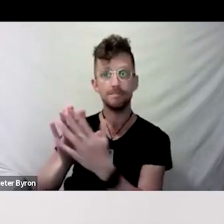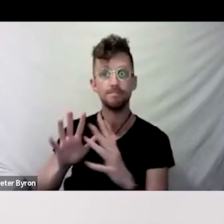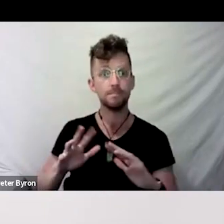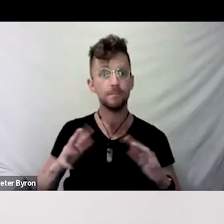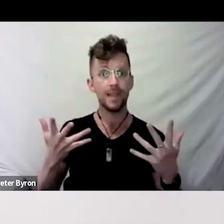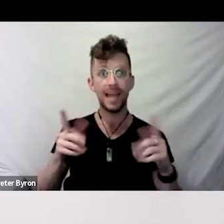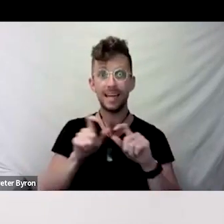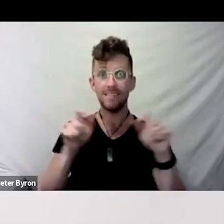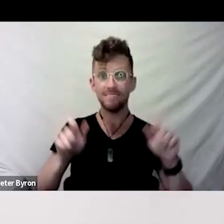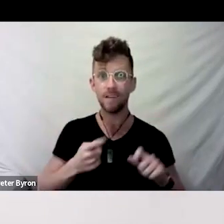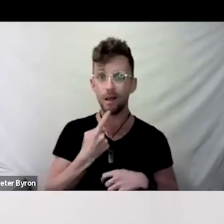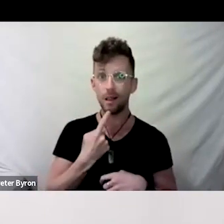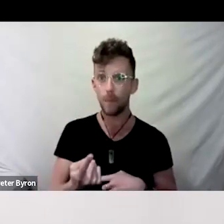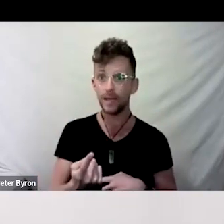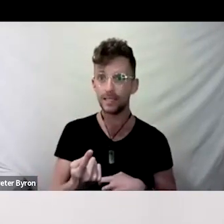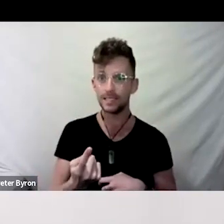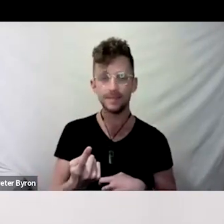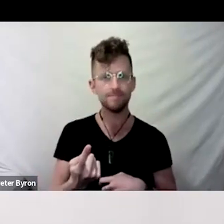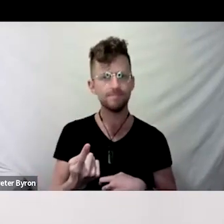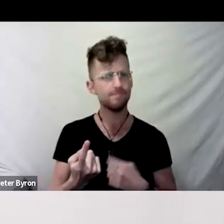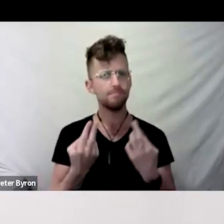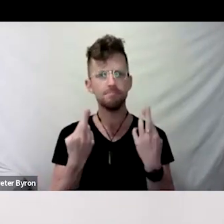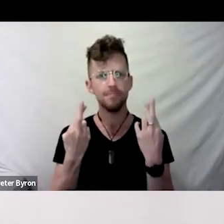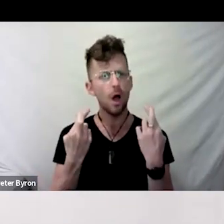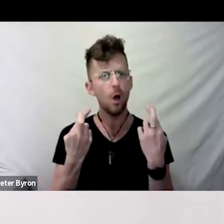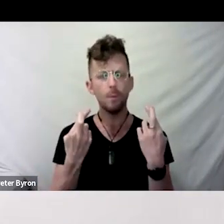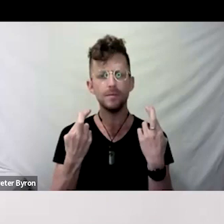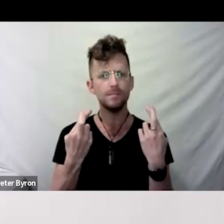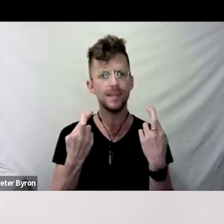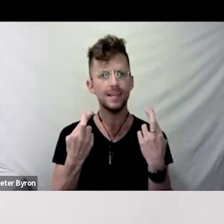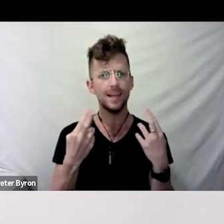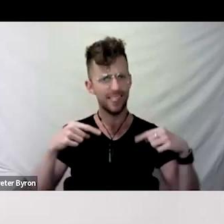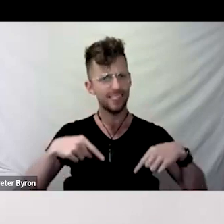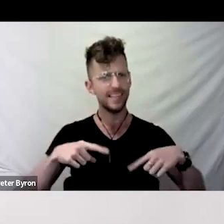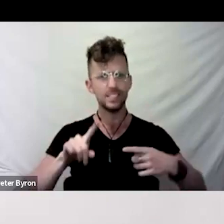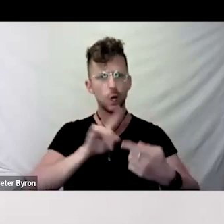Oh just, we hope that this has been helpful and if people would like us to continue